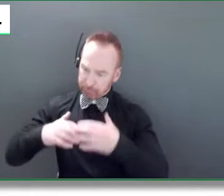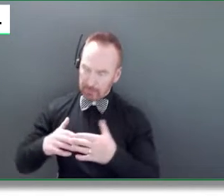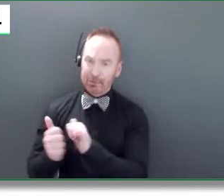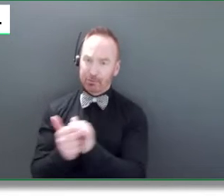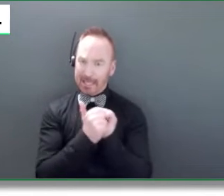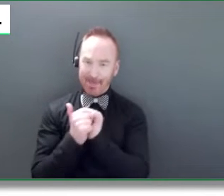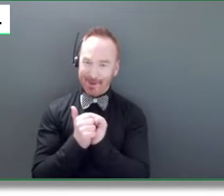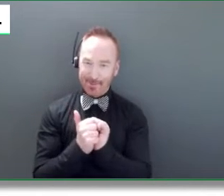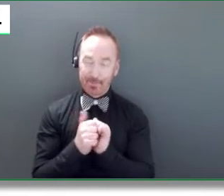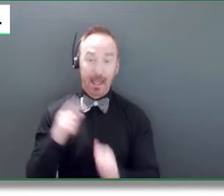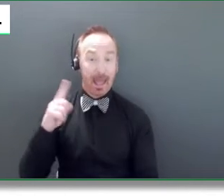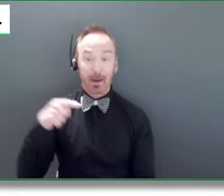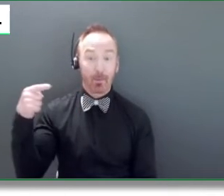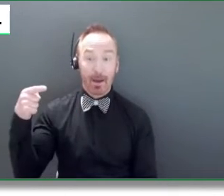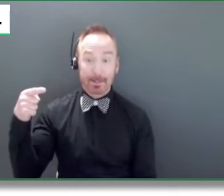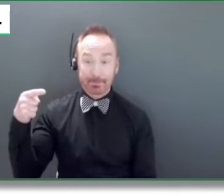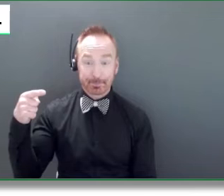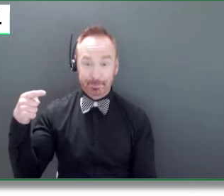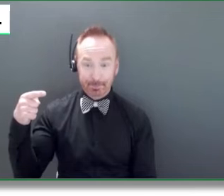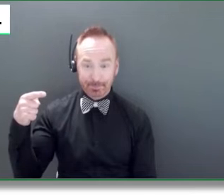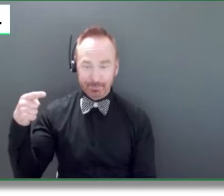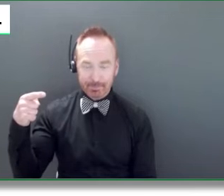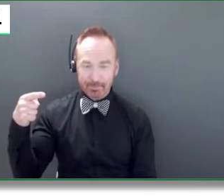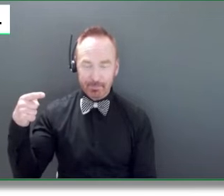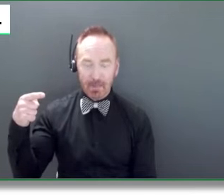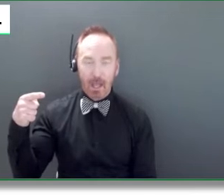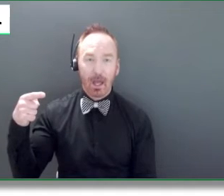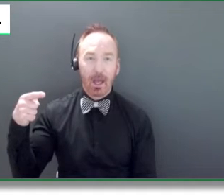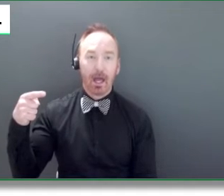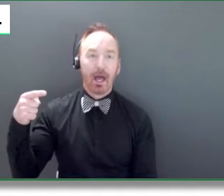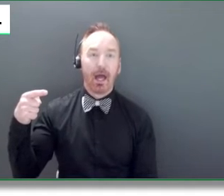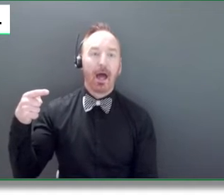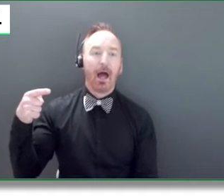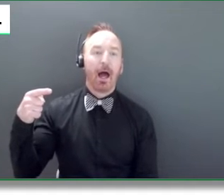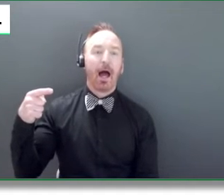And number one: I want to circle back to the, what was I think at the core of the